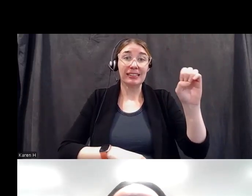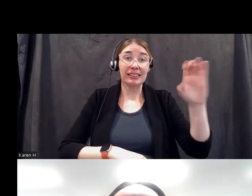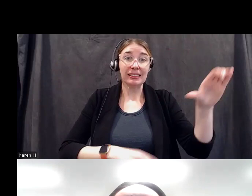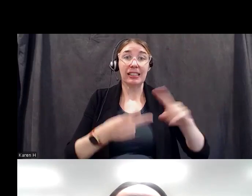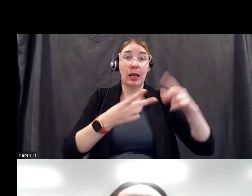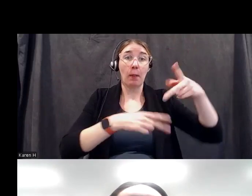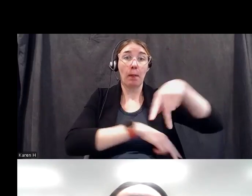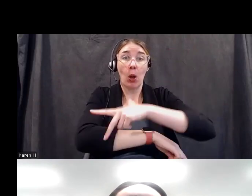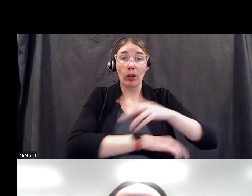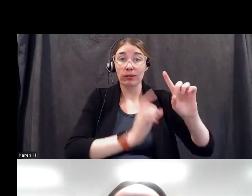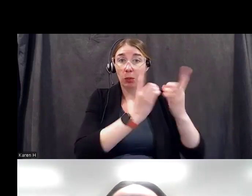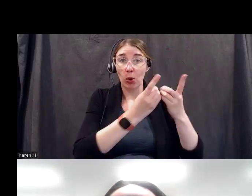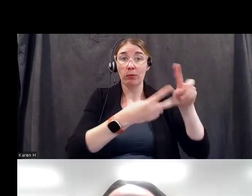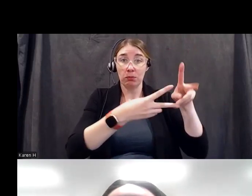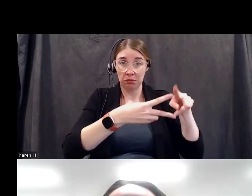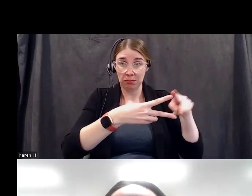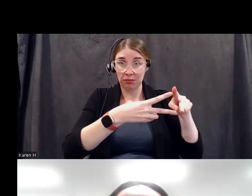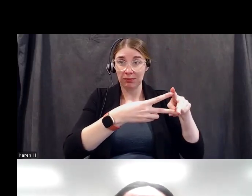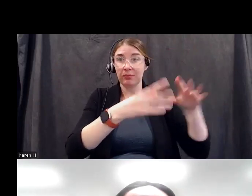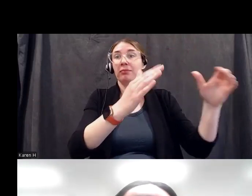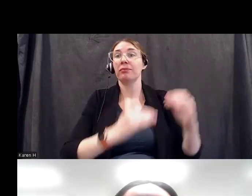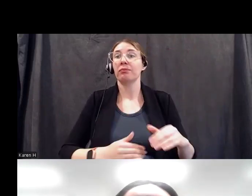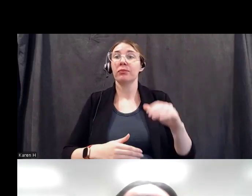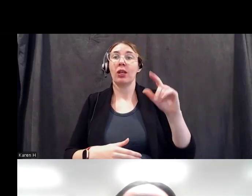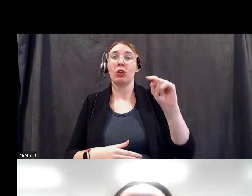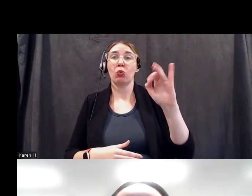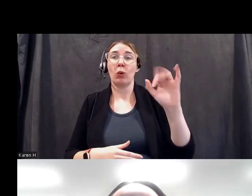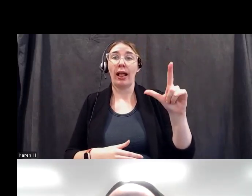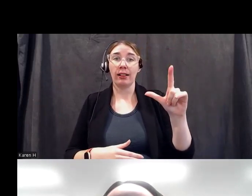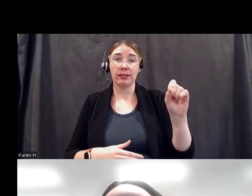Trails without limits, which is the one I skipped by accident, we have Al terrain